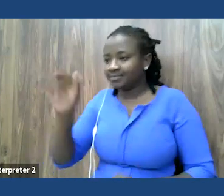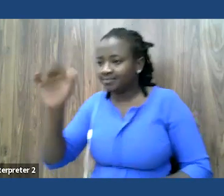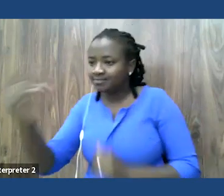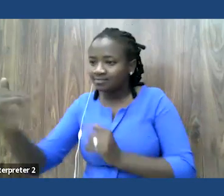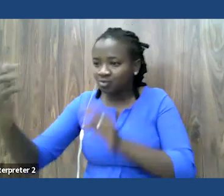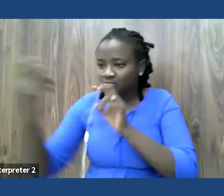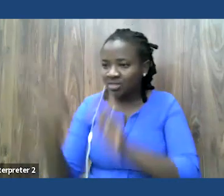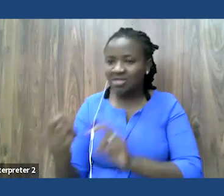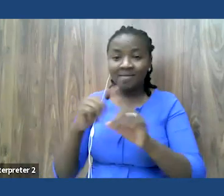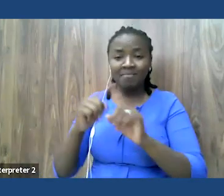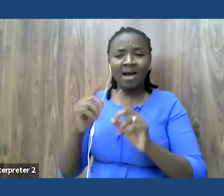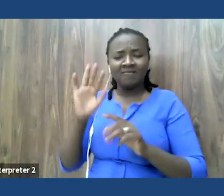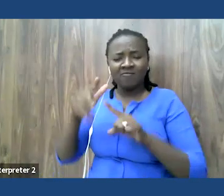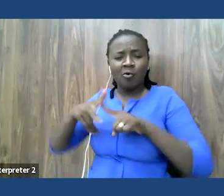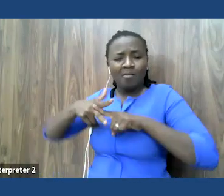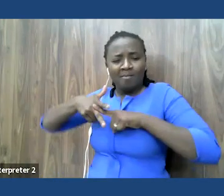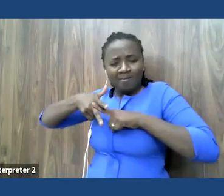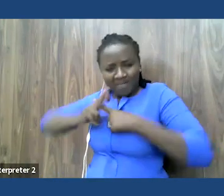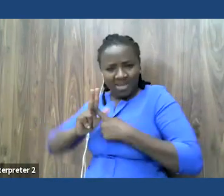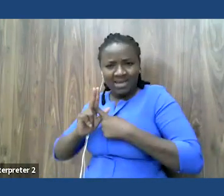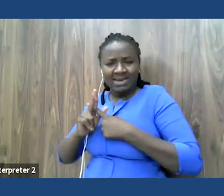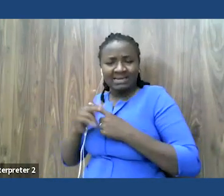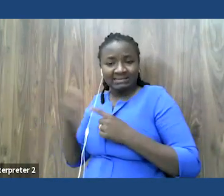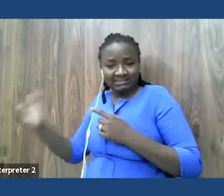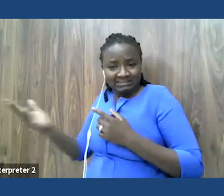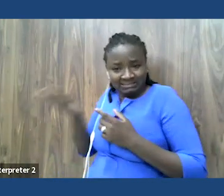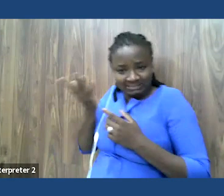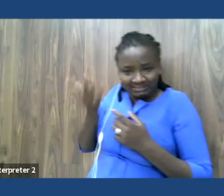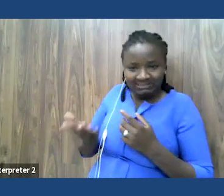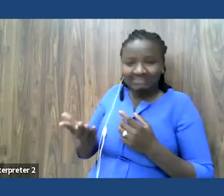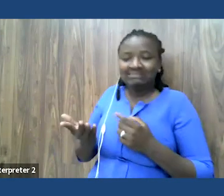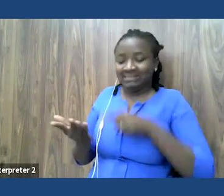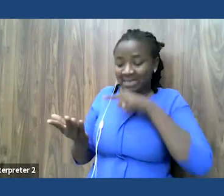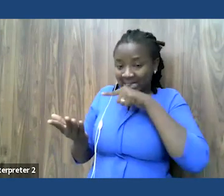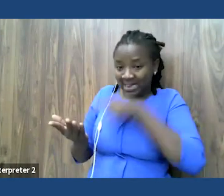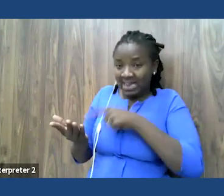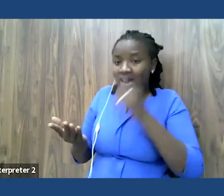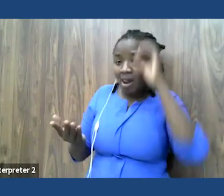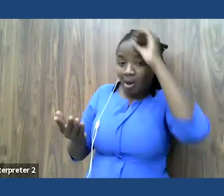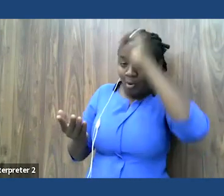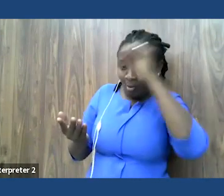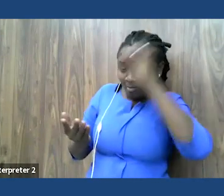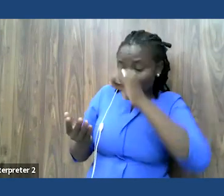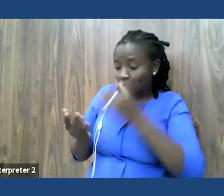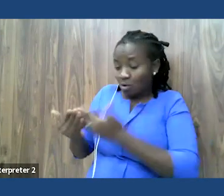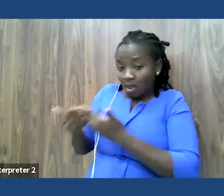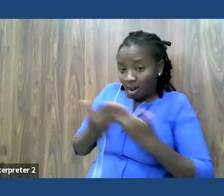But the reality is by involving older persons in the design process from end-to-end, starting